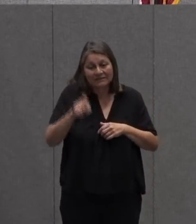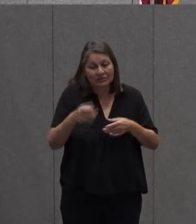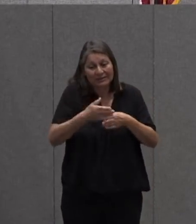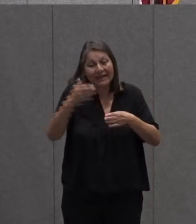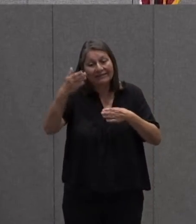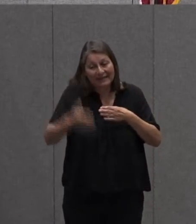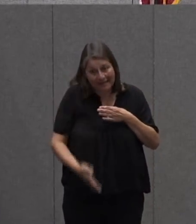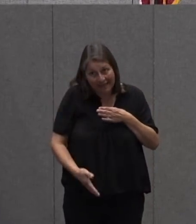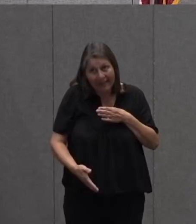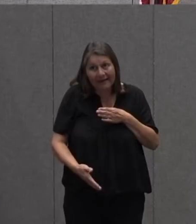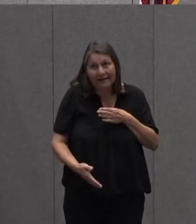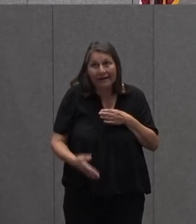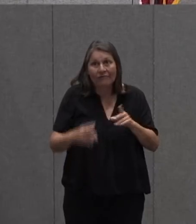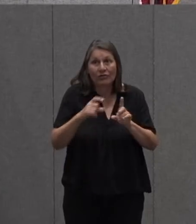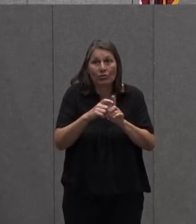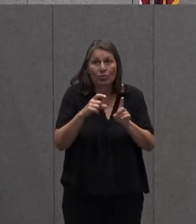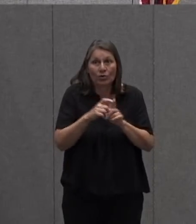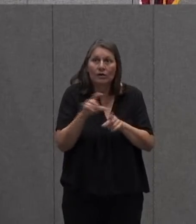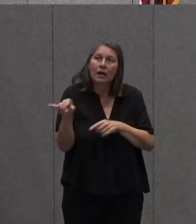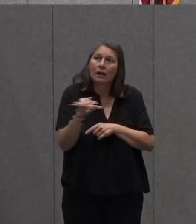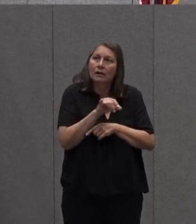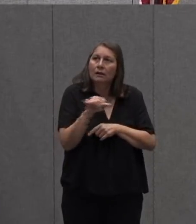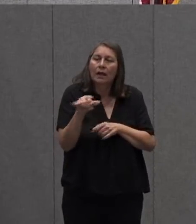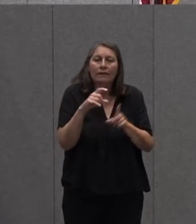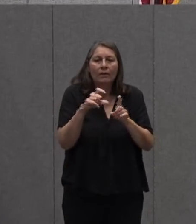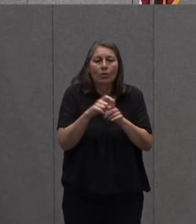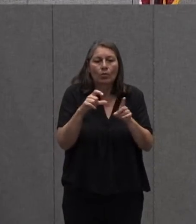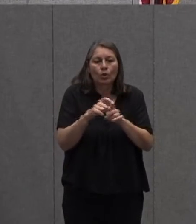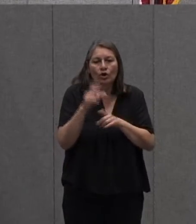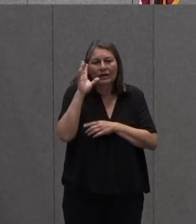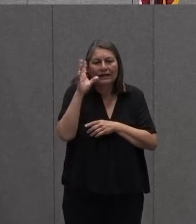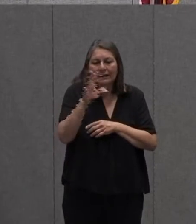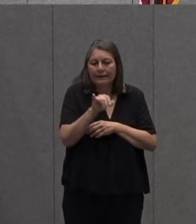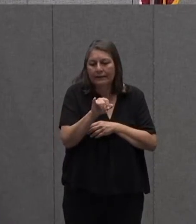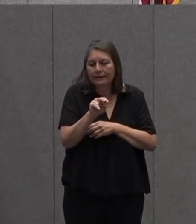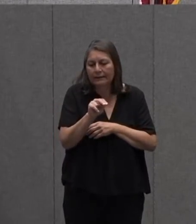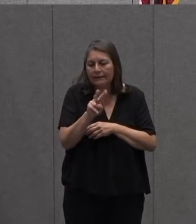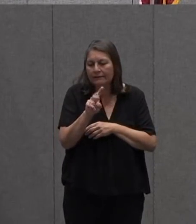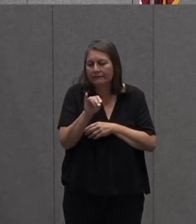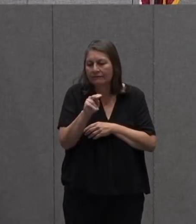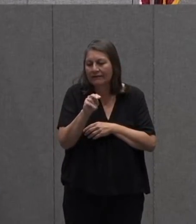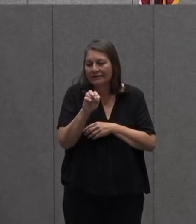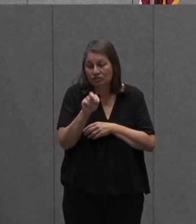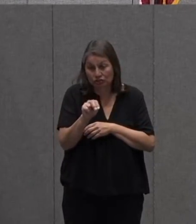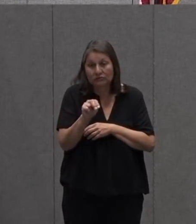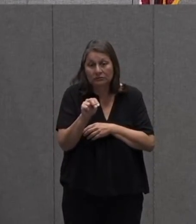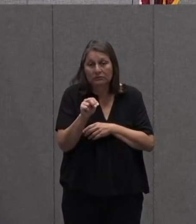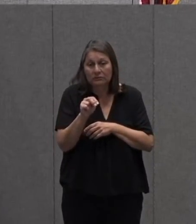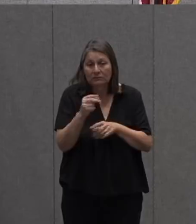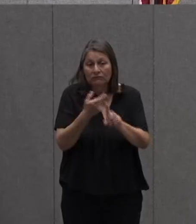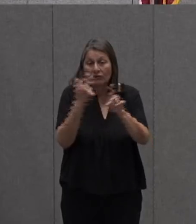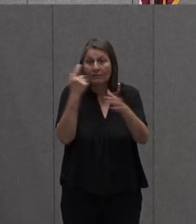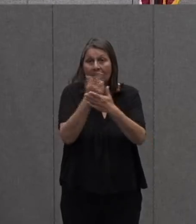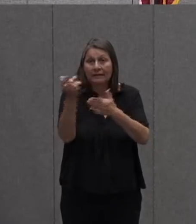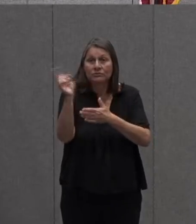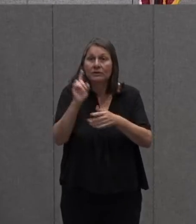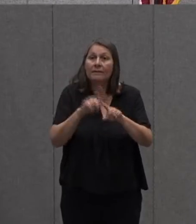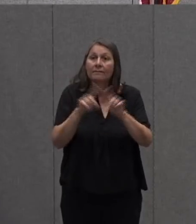Like the word invention which was one of our words from last week. - Yes it was. But we also have the sounds with a digraph WH, whu.